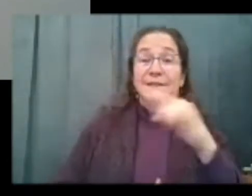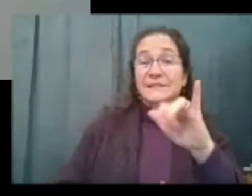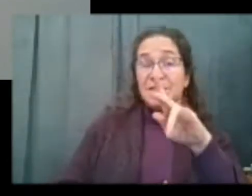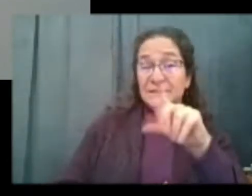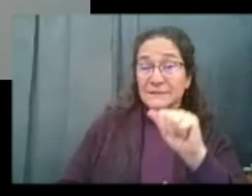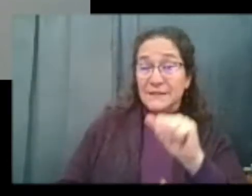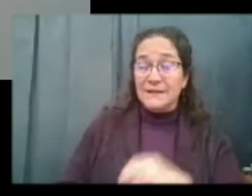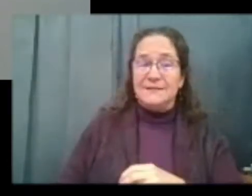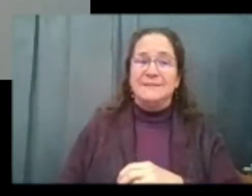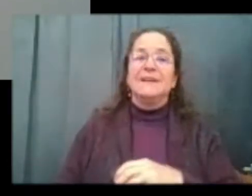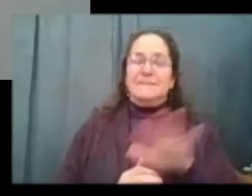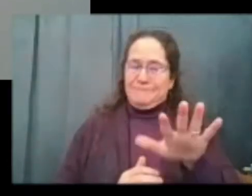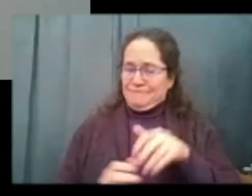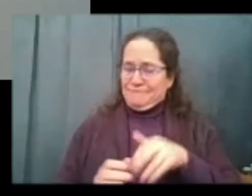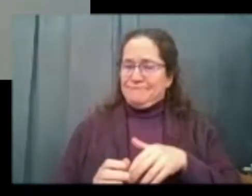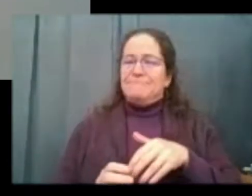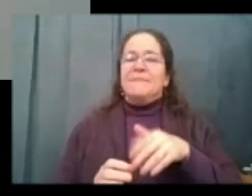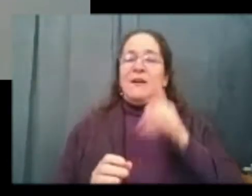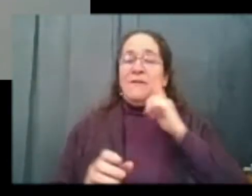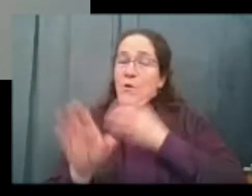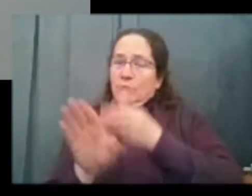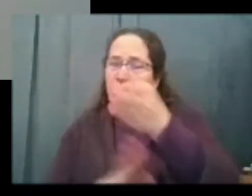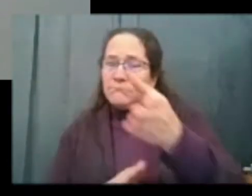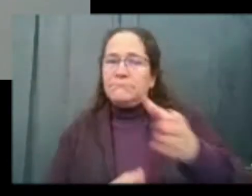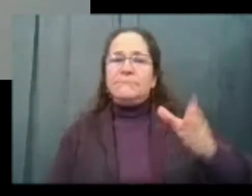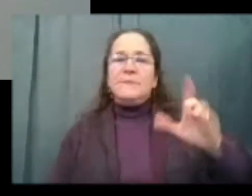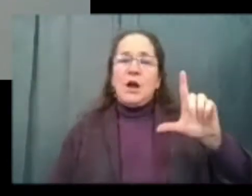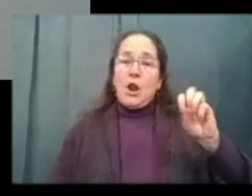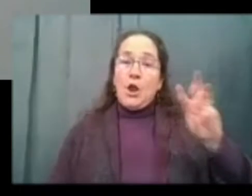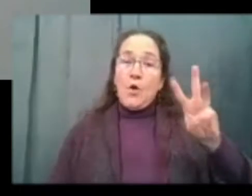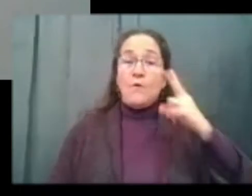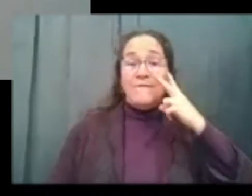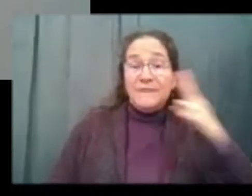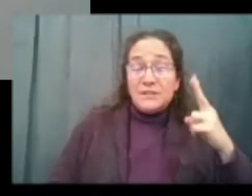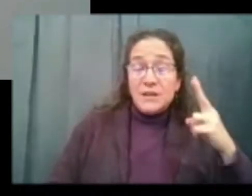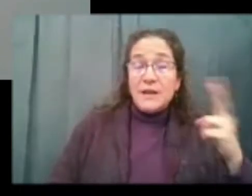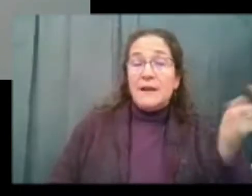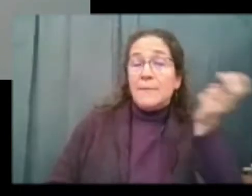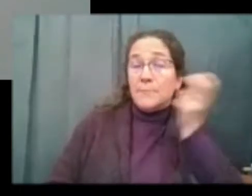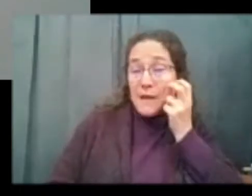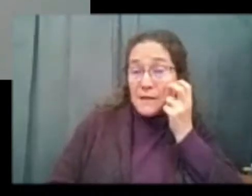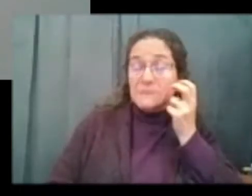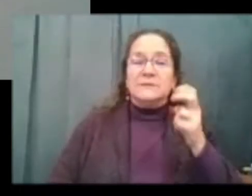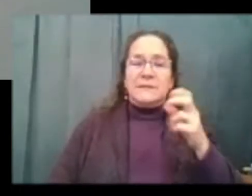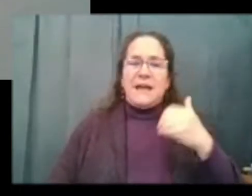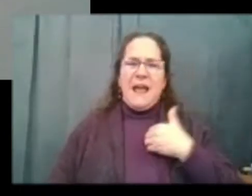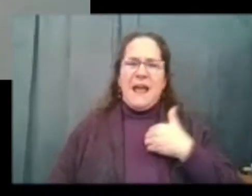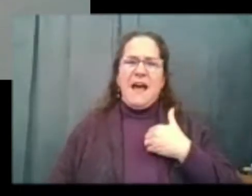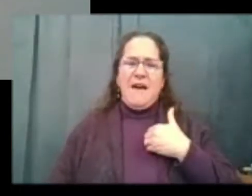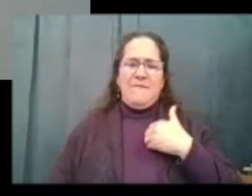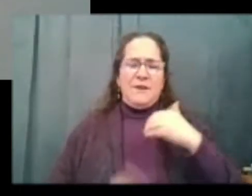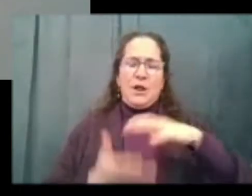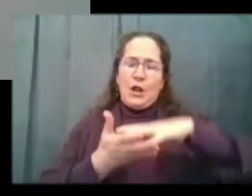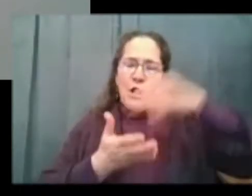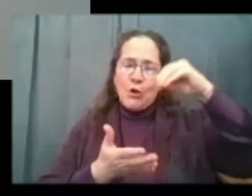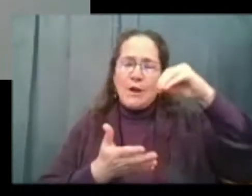there's a referral or assessment process called a learning media assessment, and this assessment determines